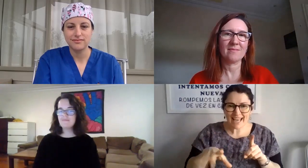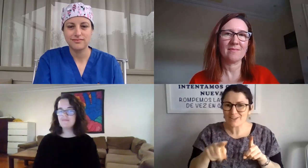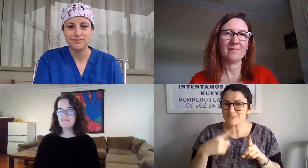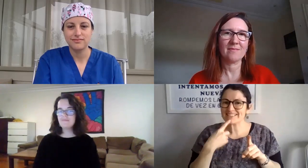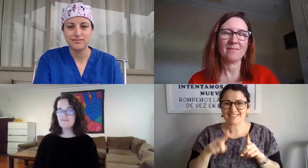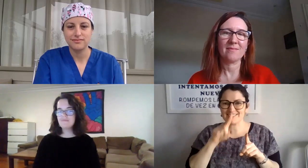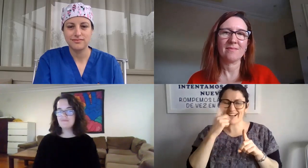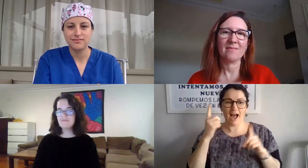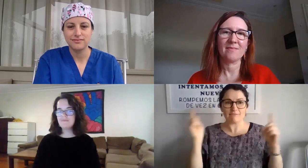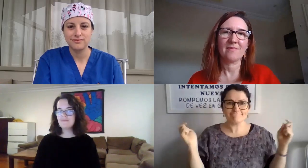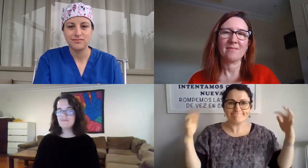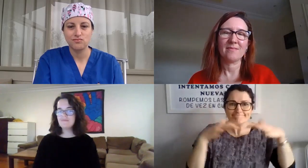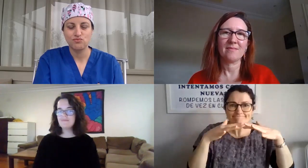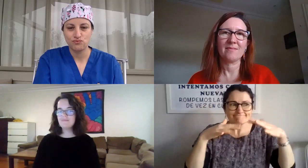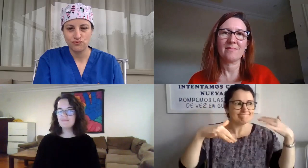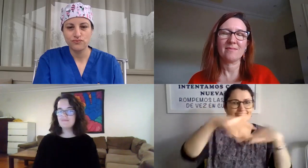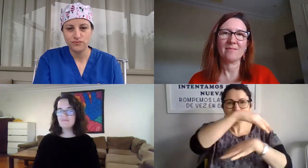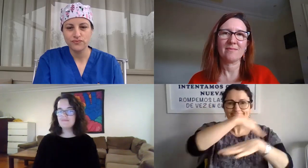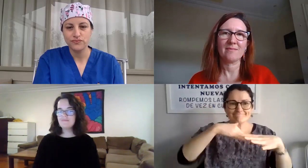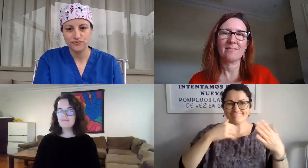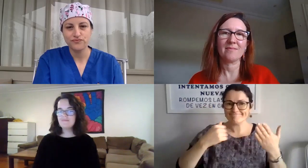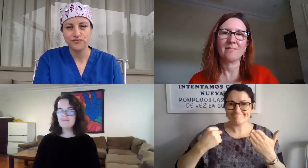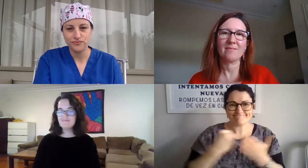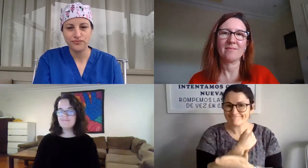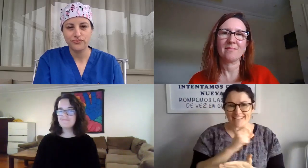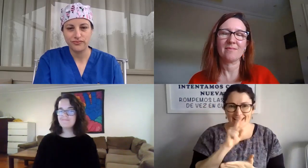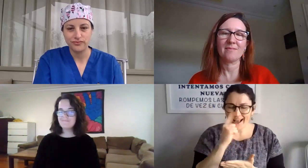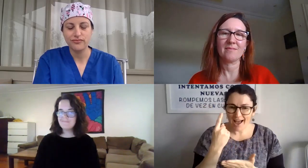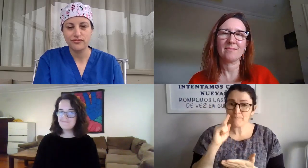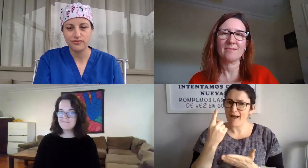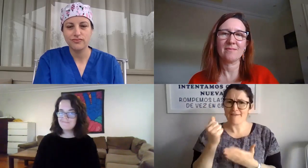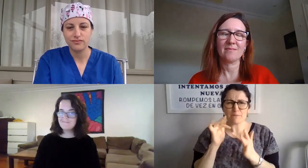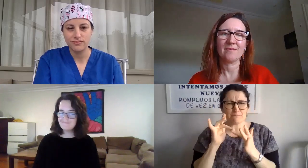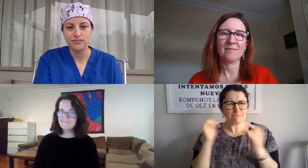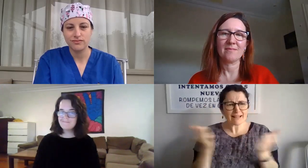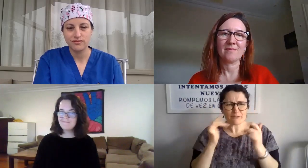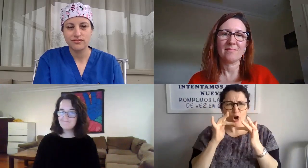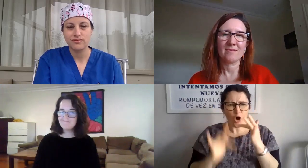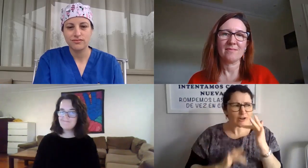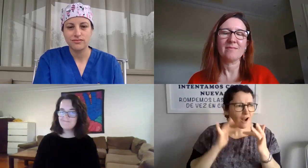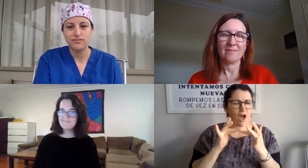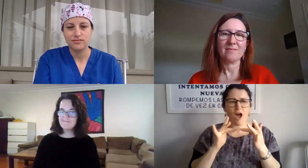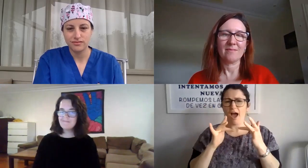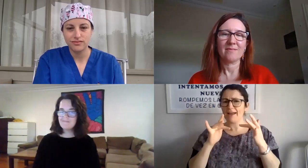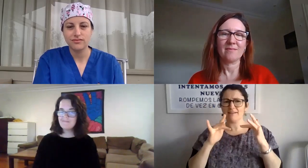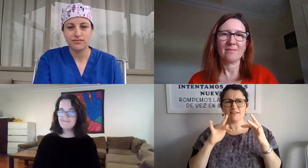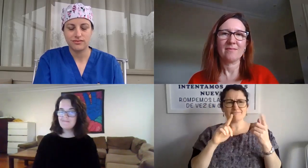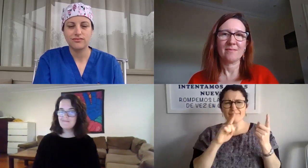different things like catch on we can't come together on side and person face to face but there's lots of things